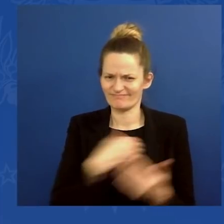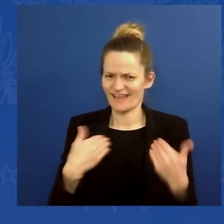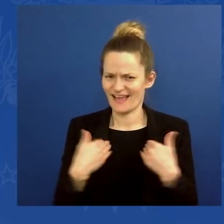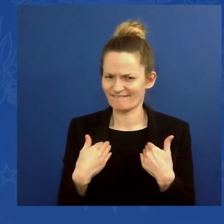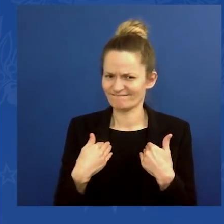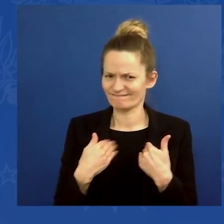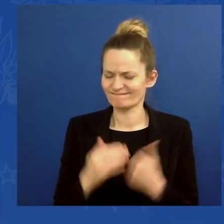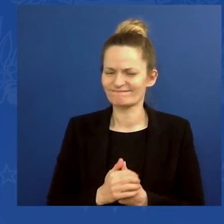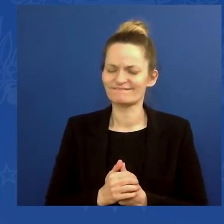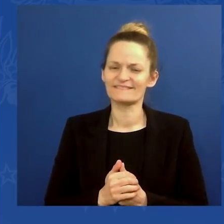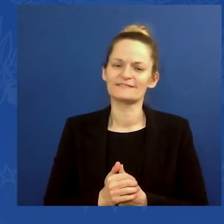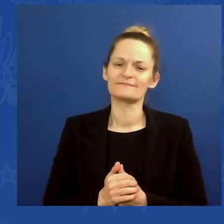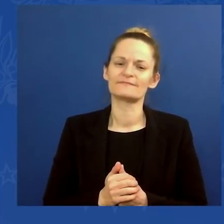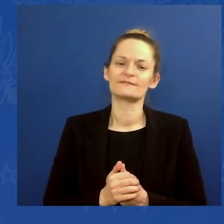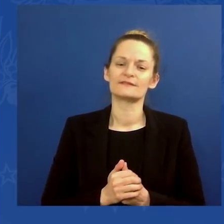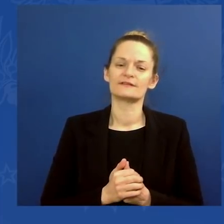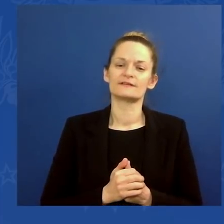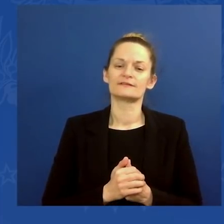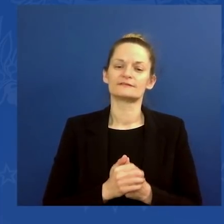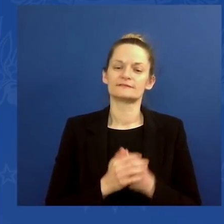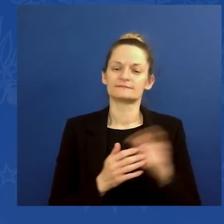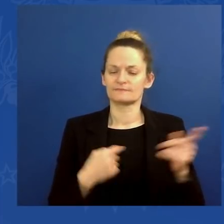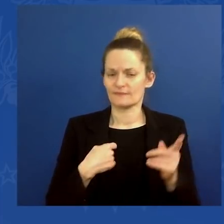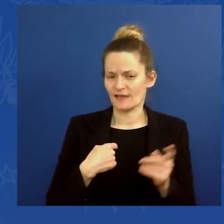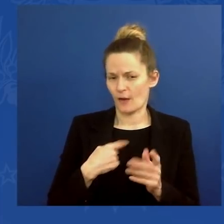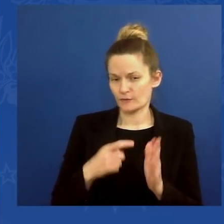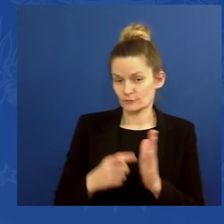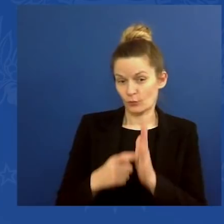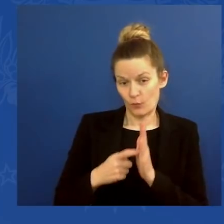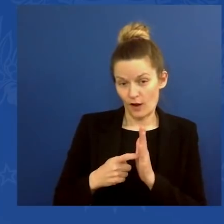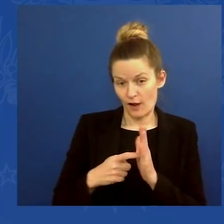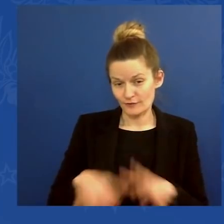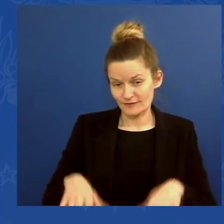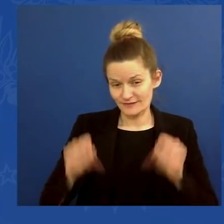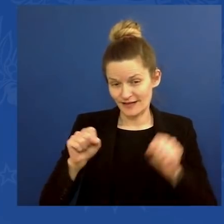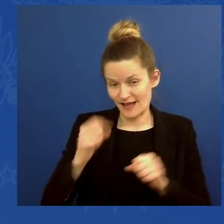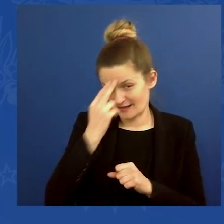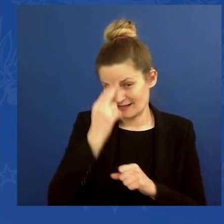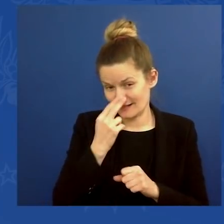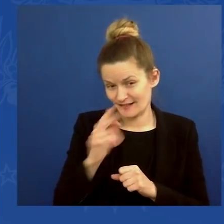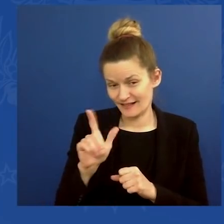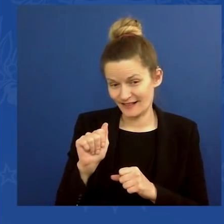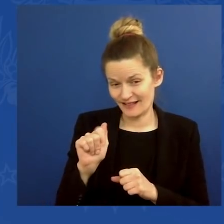although I had to take four years of Latin -- three years of Latin in the Catholic high school I went to.